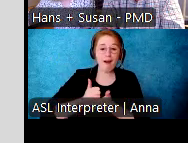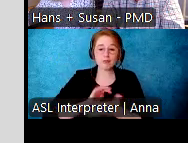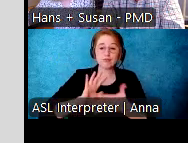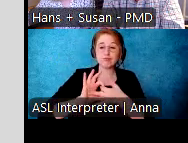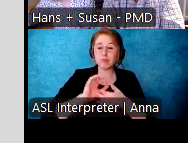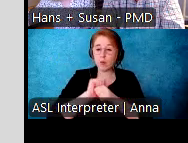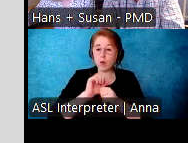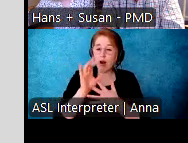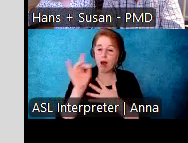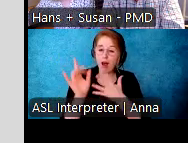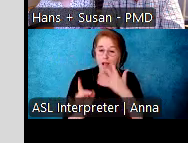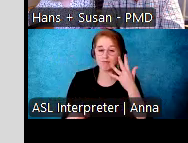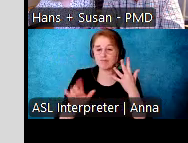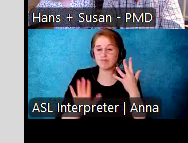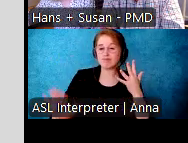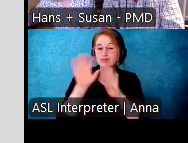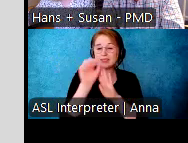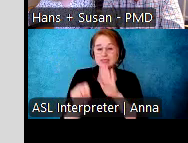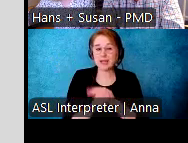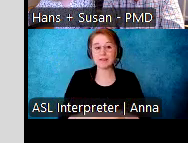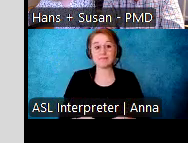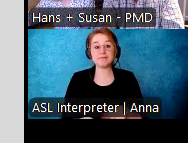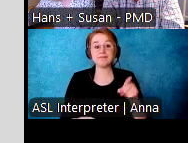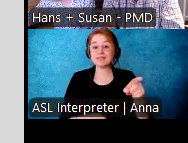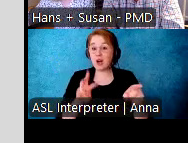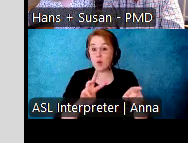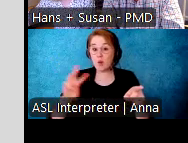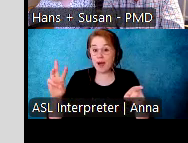Visit the WisCaregiver Careers certified direct care professional website